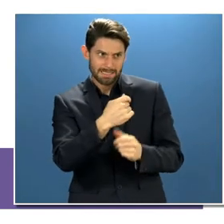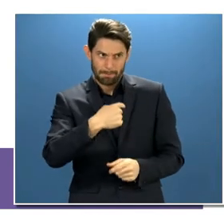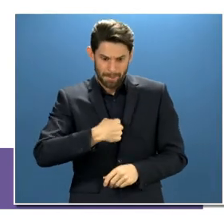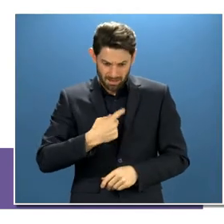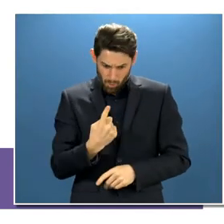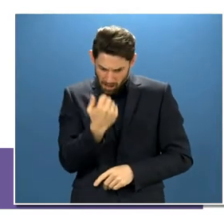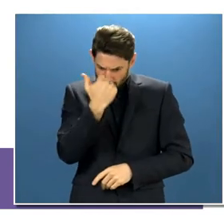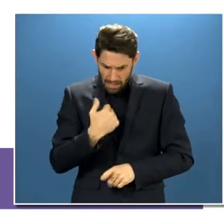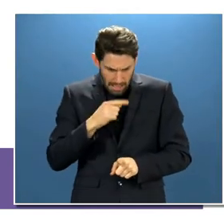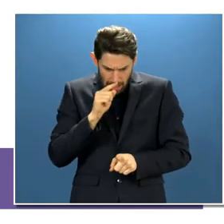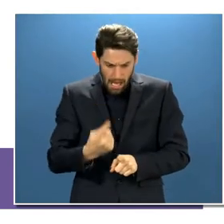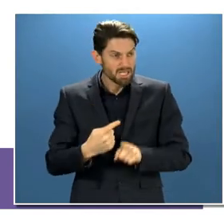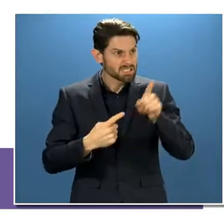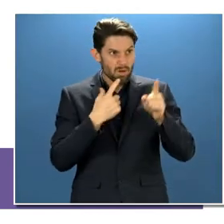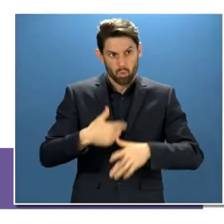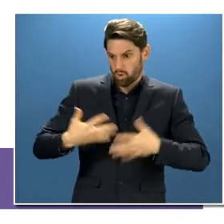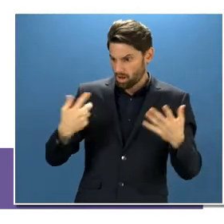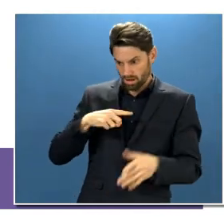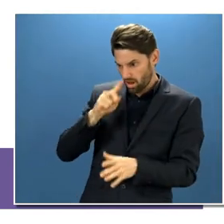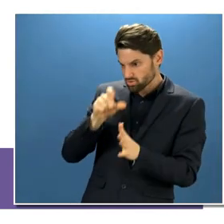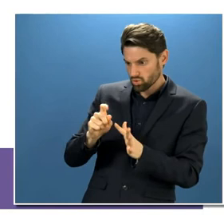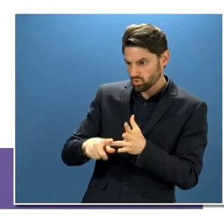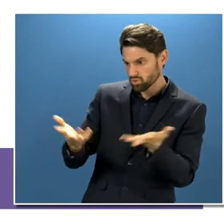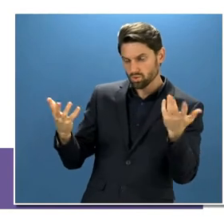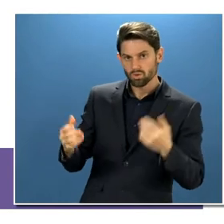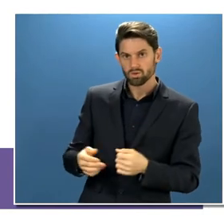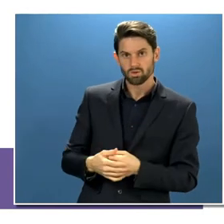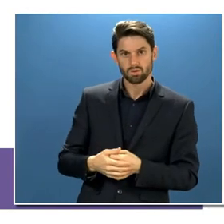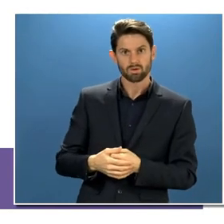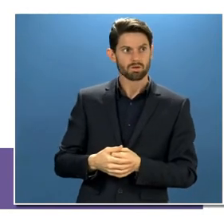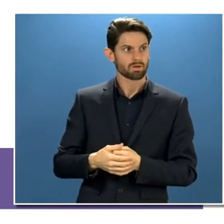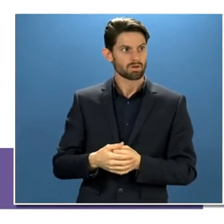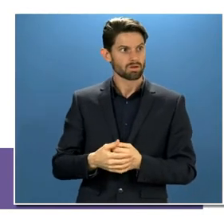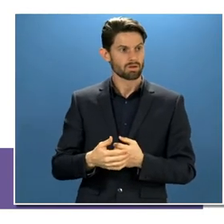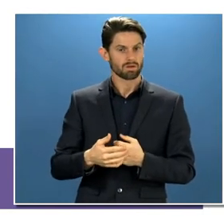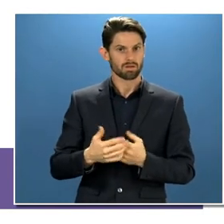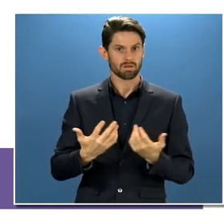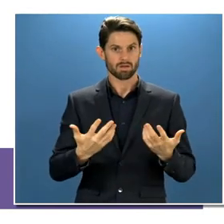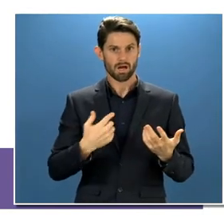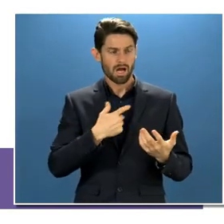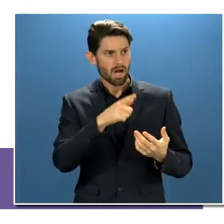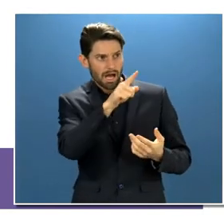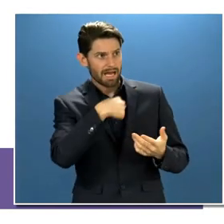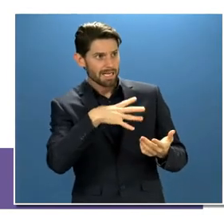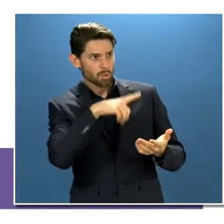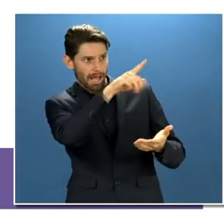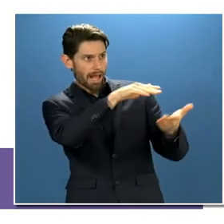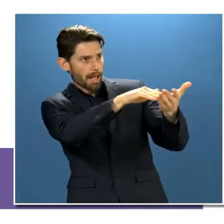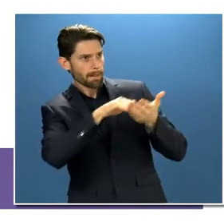"Well, I can't do anything about it". "Okay, but I'm coming to you to help me to what to do next".